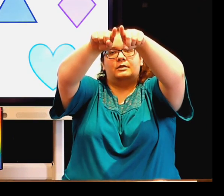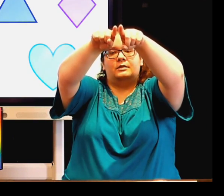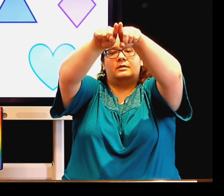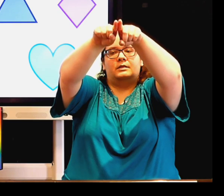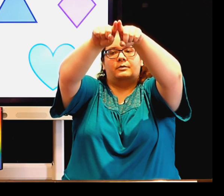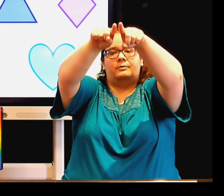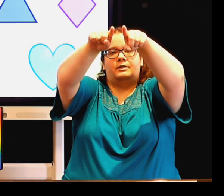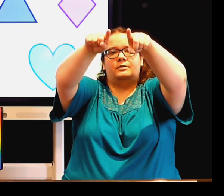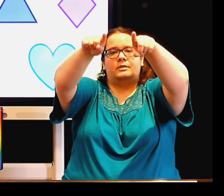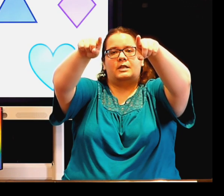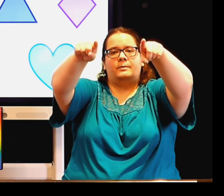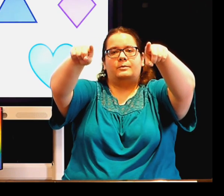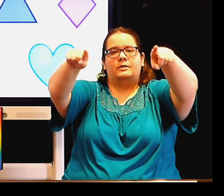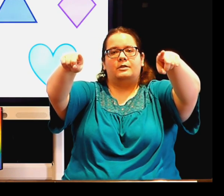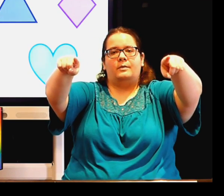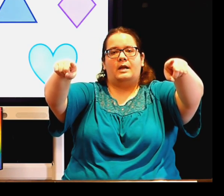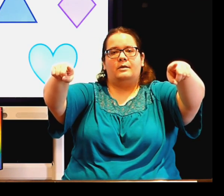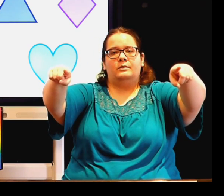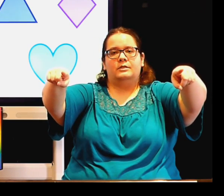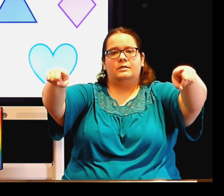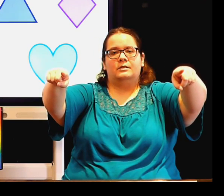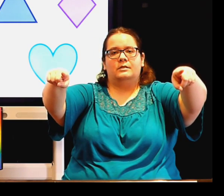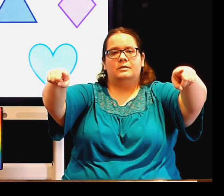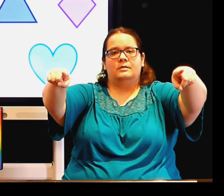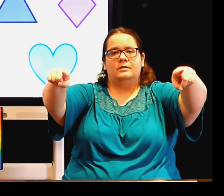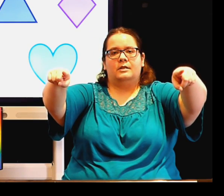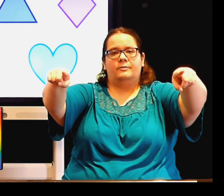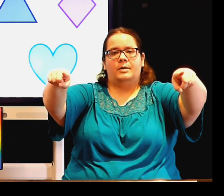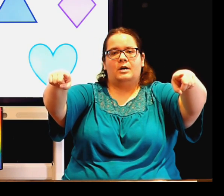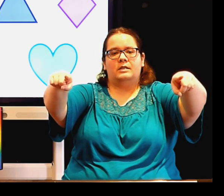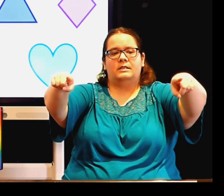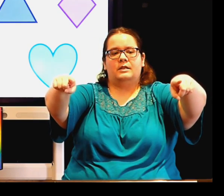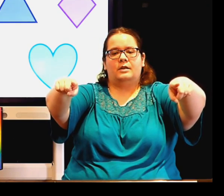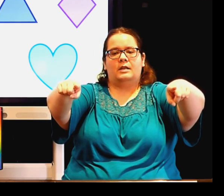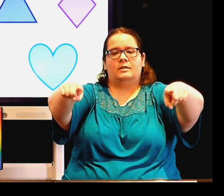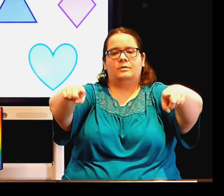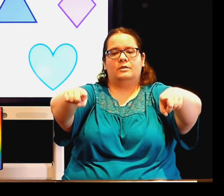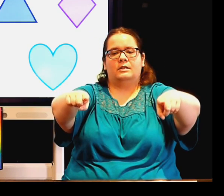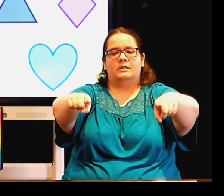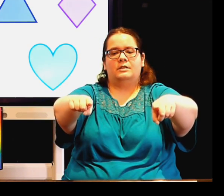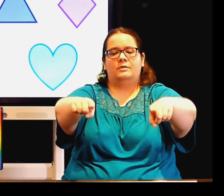when we do our down, we're gonna go out, kind of pause there, and then you're gonna continue going